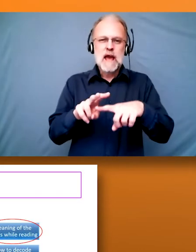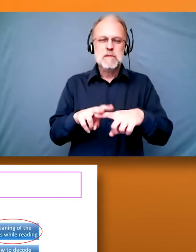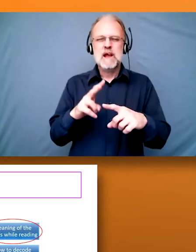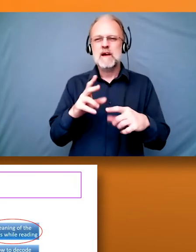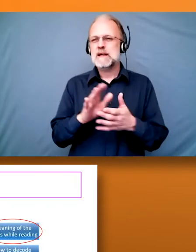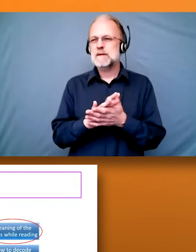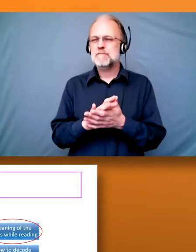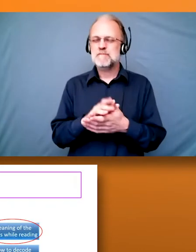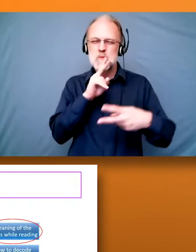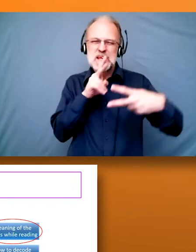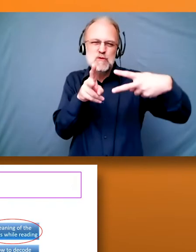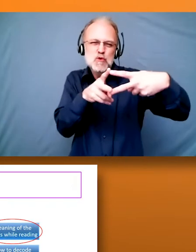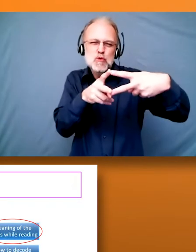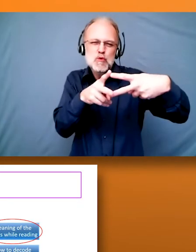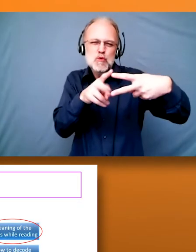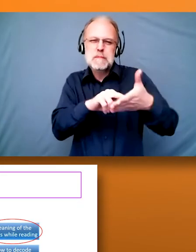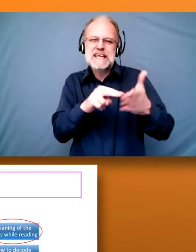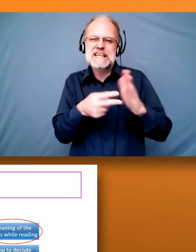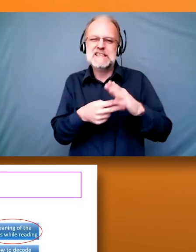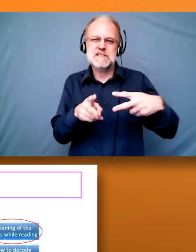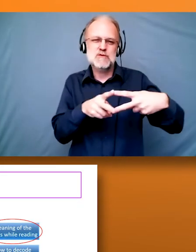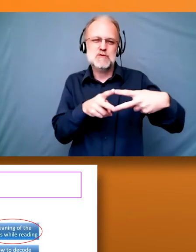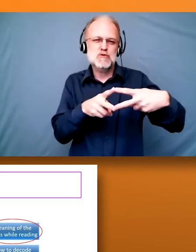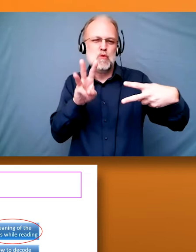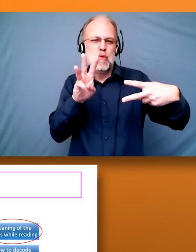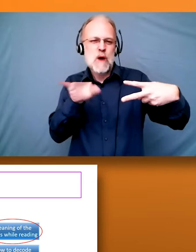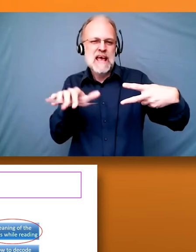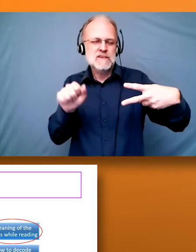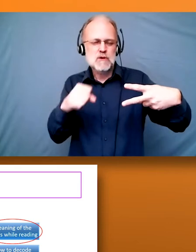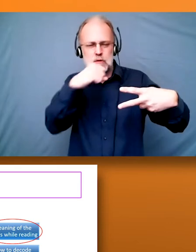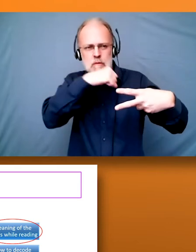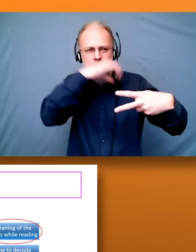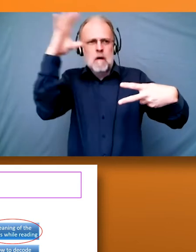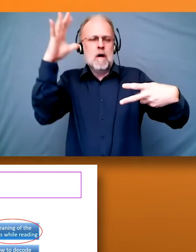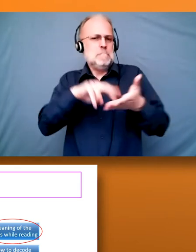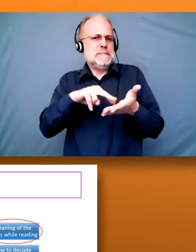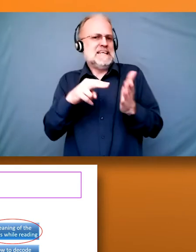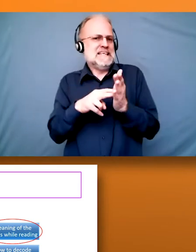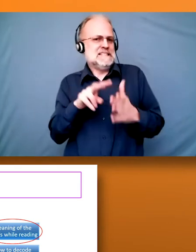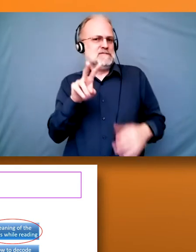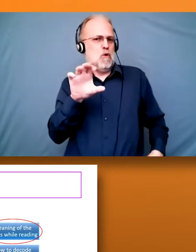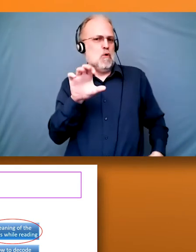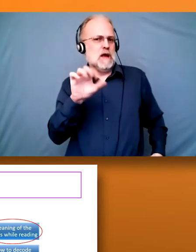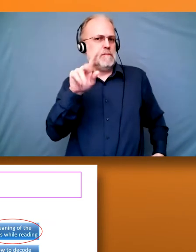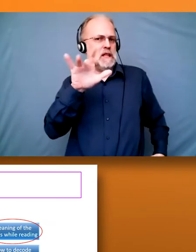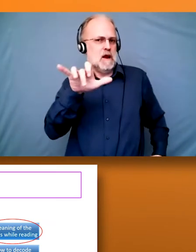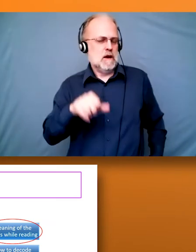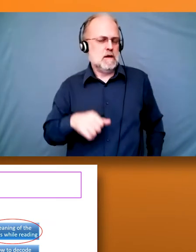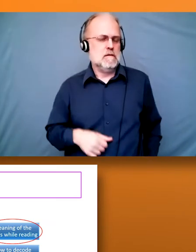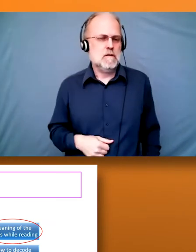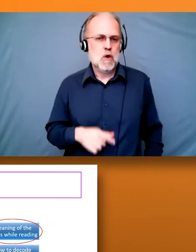Vocabulary kind of has two definitions or two ways that you can interpret what vocabulary means,